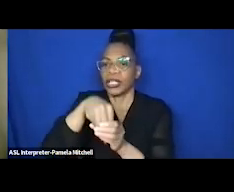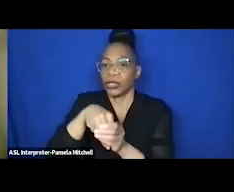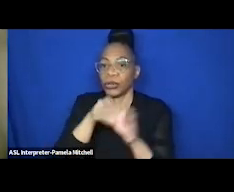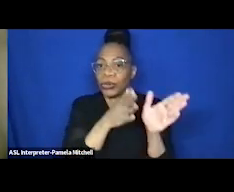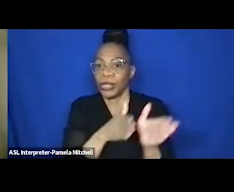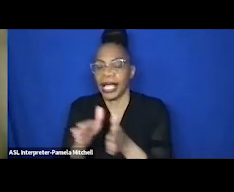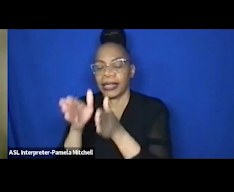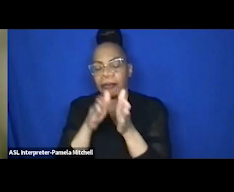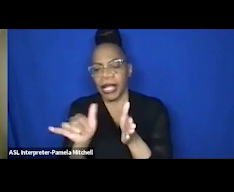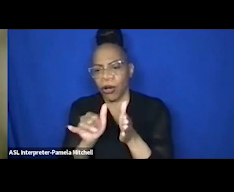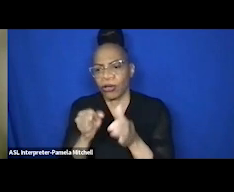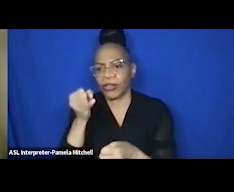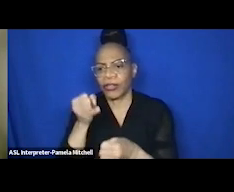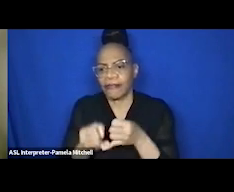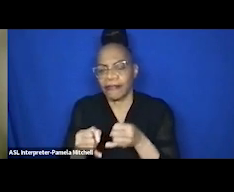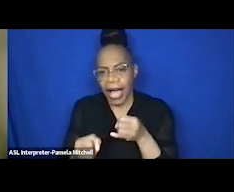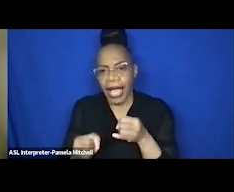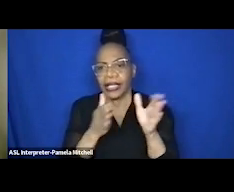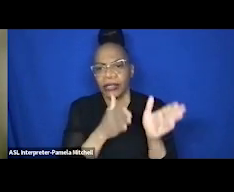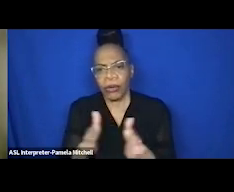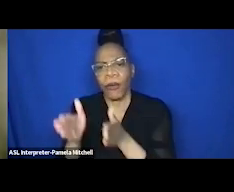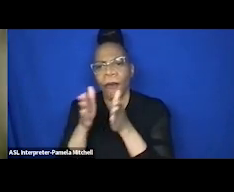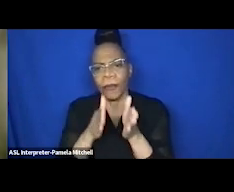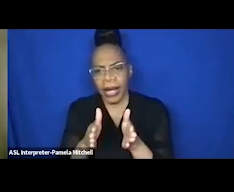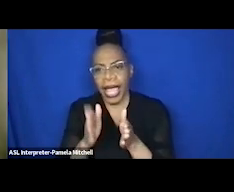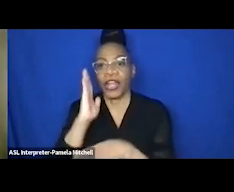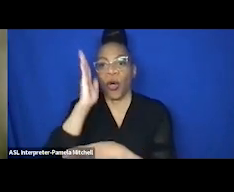and what the final plan will cover.